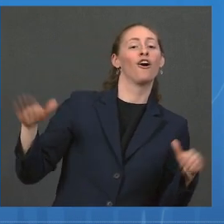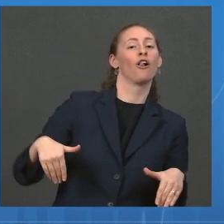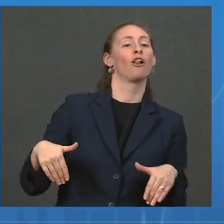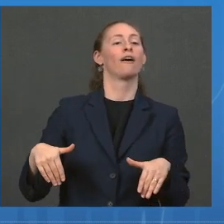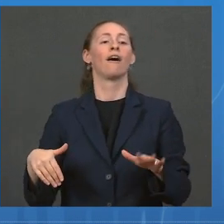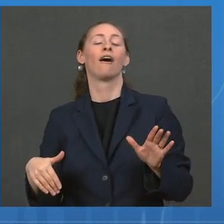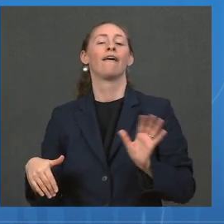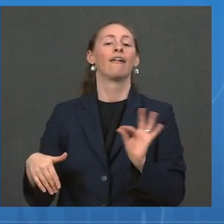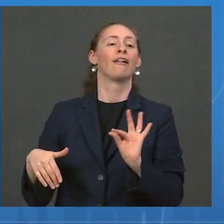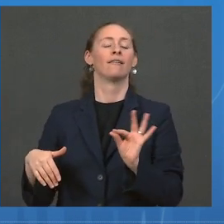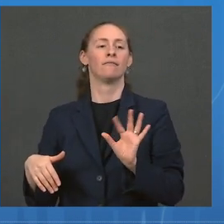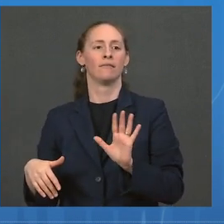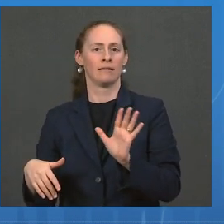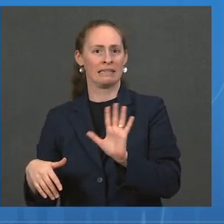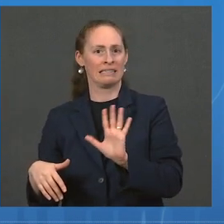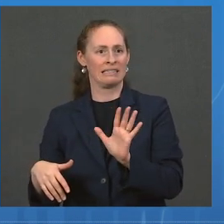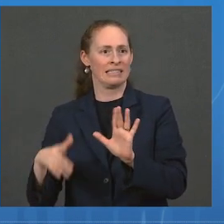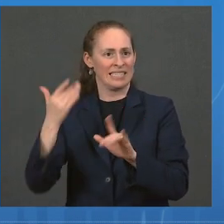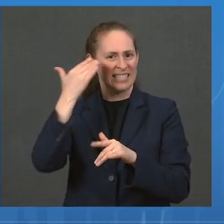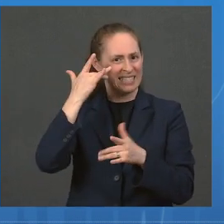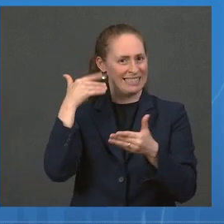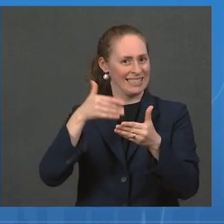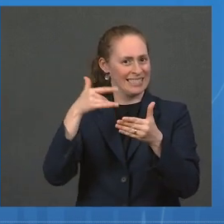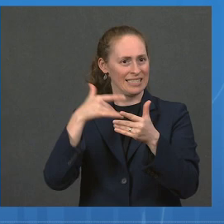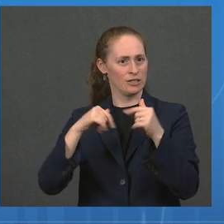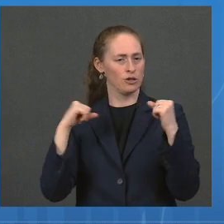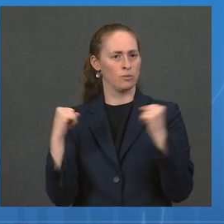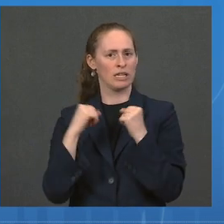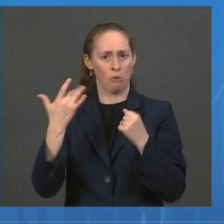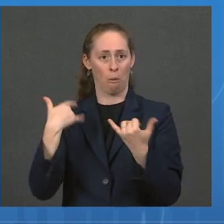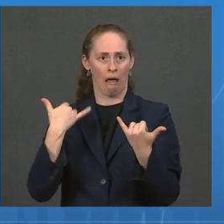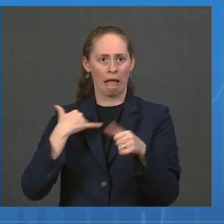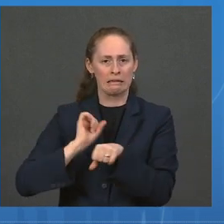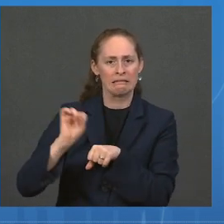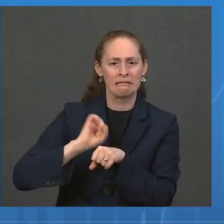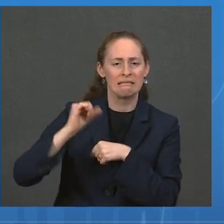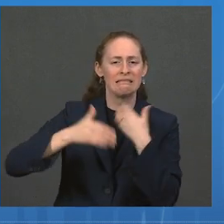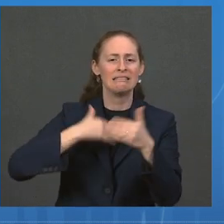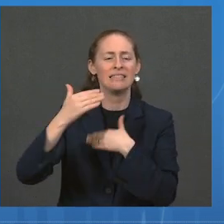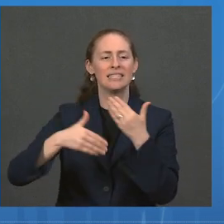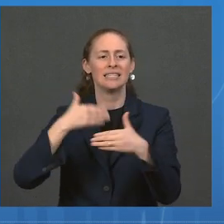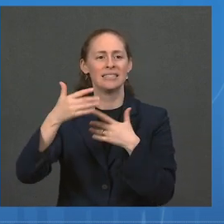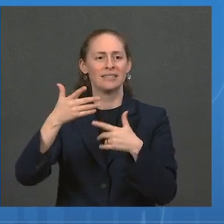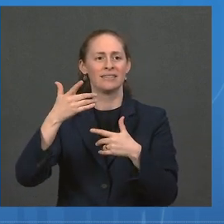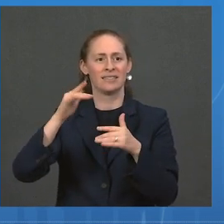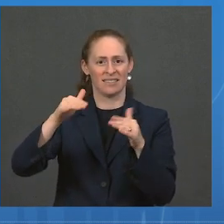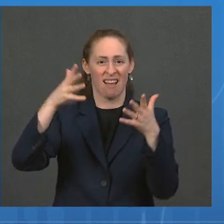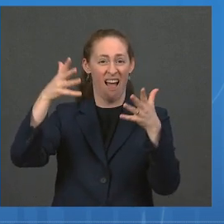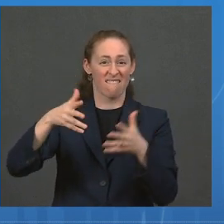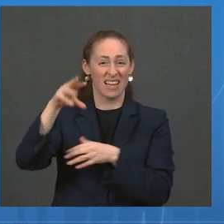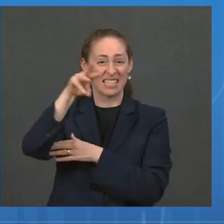And we need to do all that we can -- including vaccinating those 66 million people who have not yet been vaccinated --